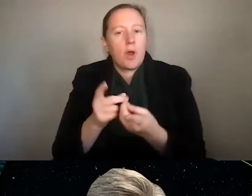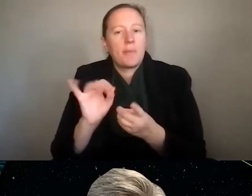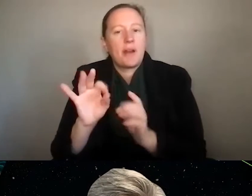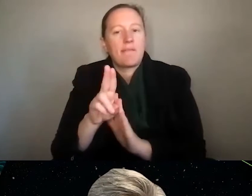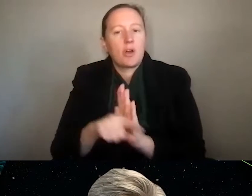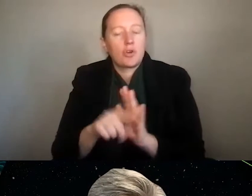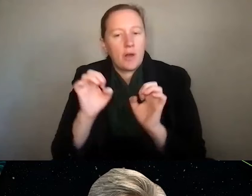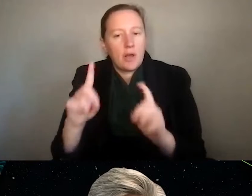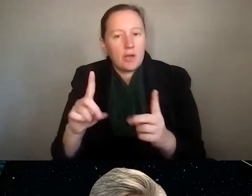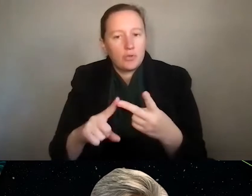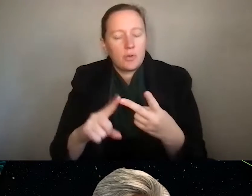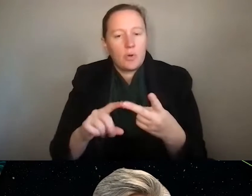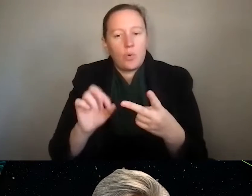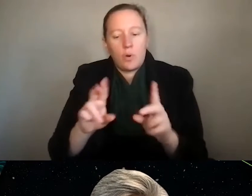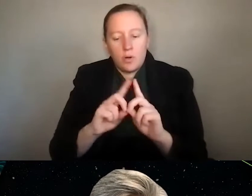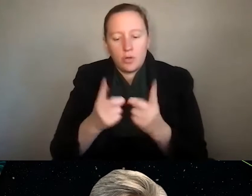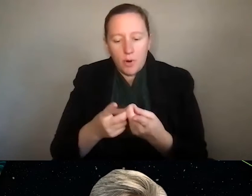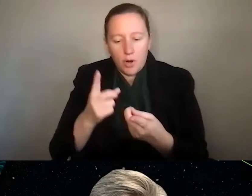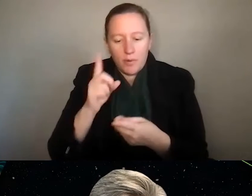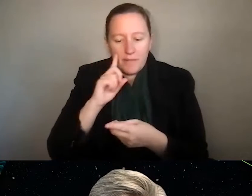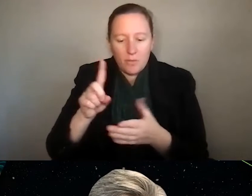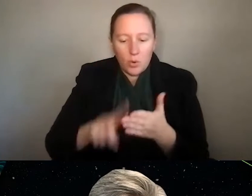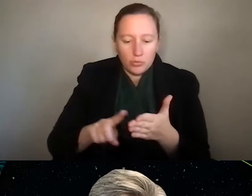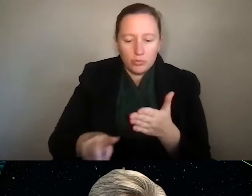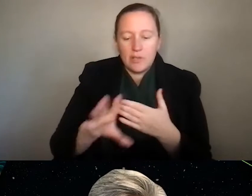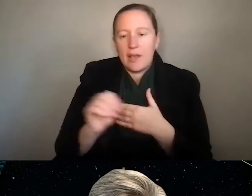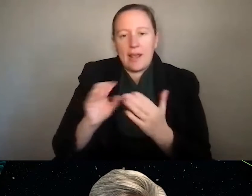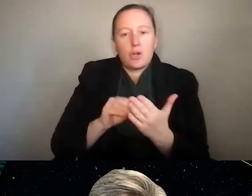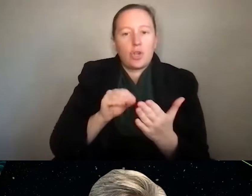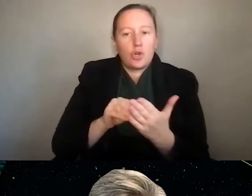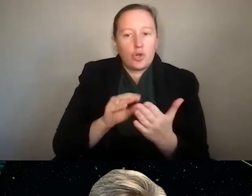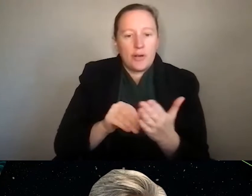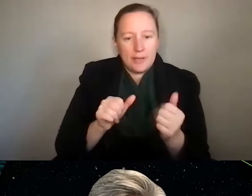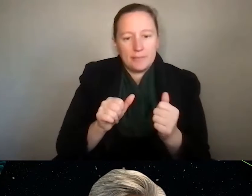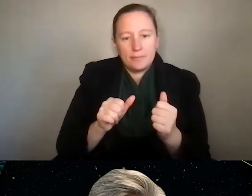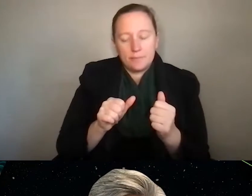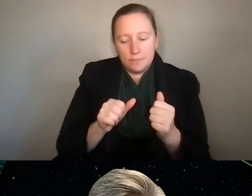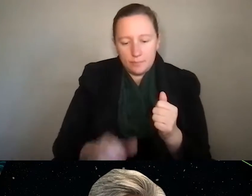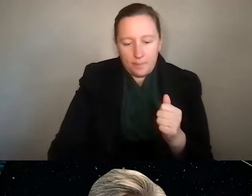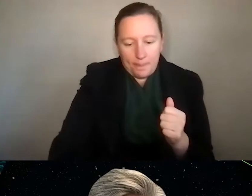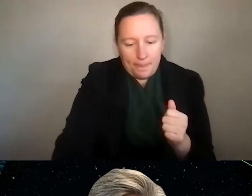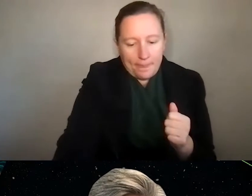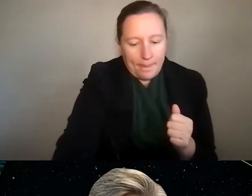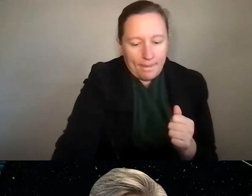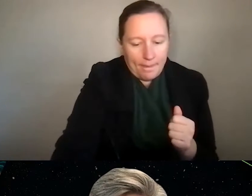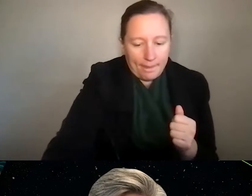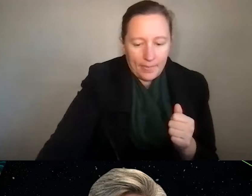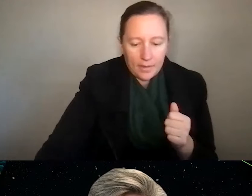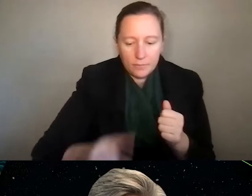or also in the Department for Research and Learning. It really depends on what you're trying to